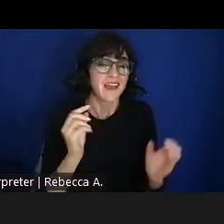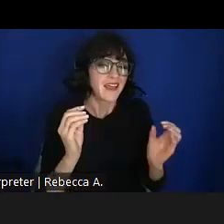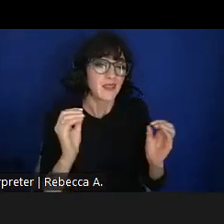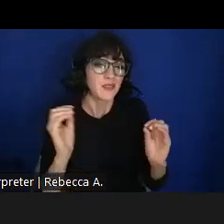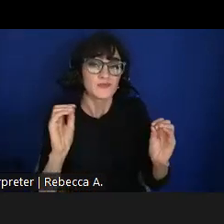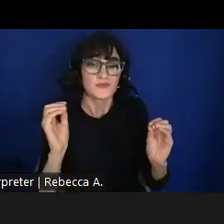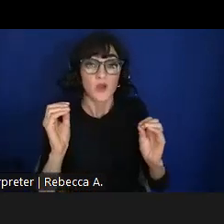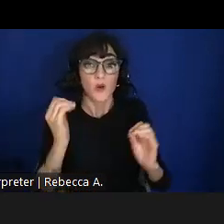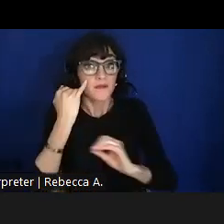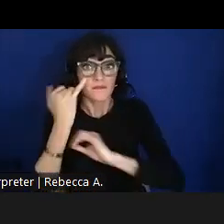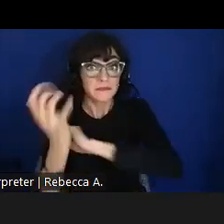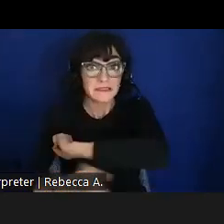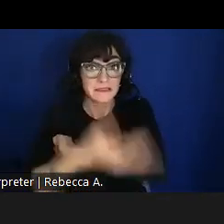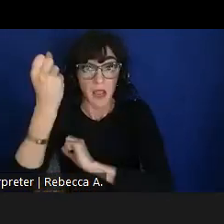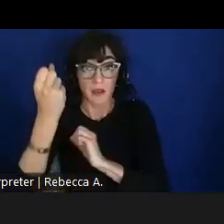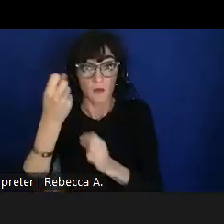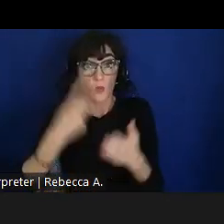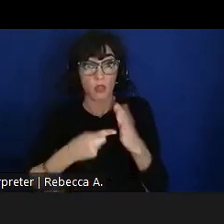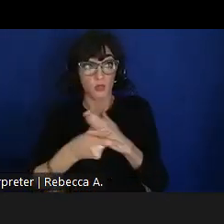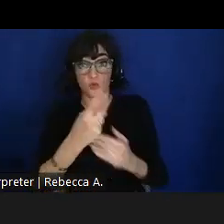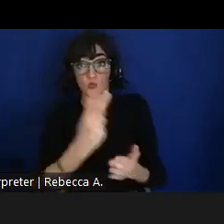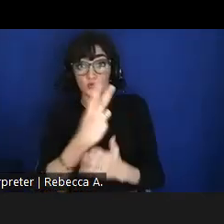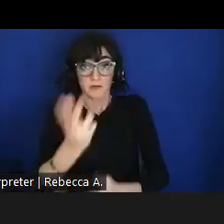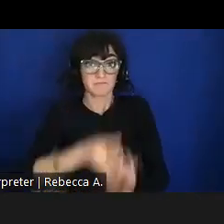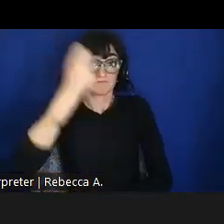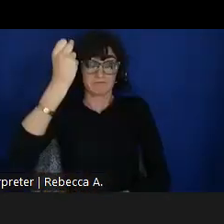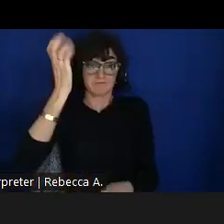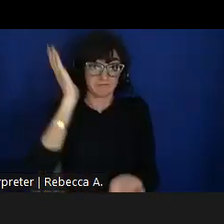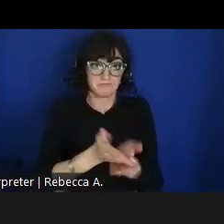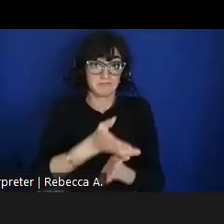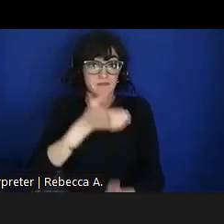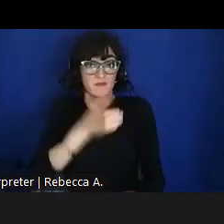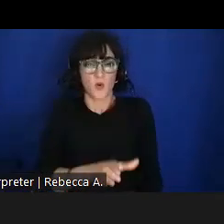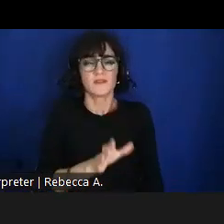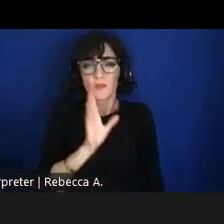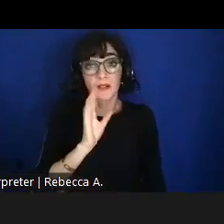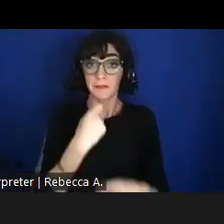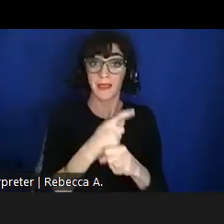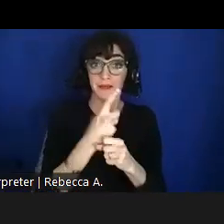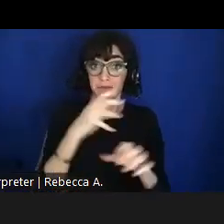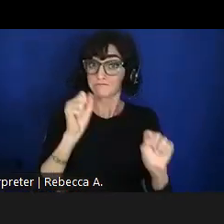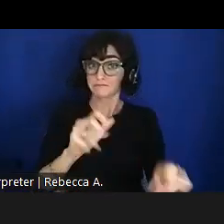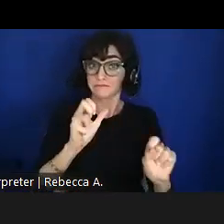make it better for people. It actually makes it much much worse and much much more dangerous